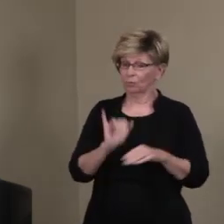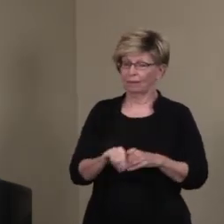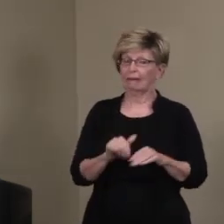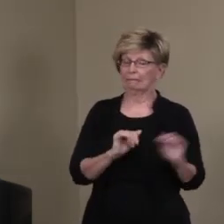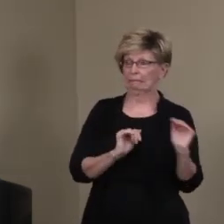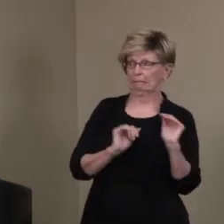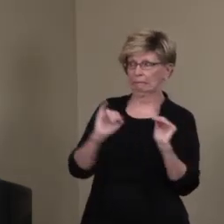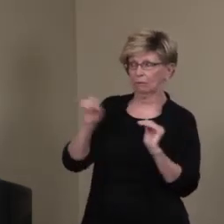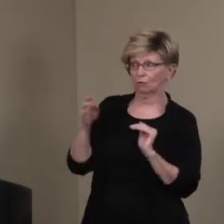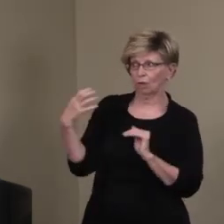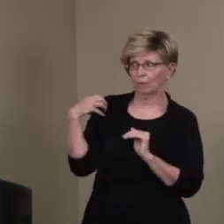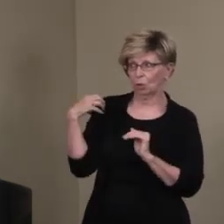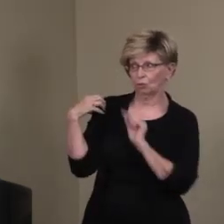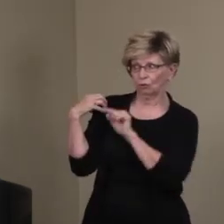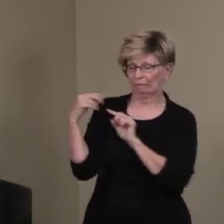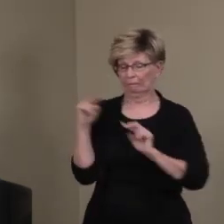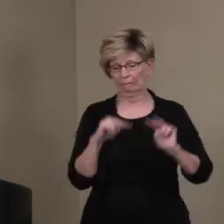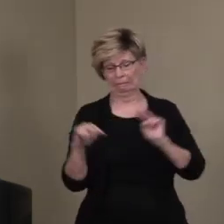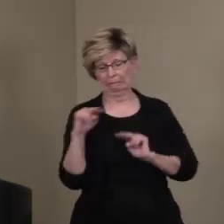and what's not working for me